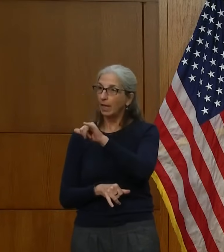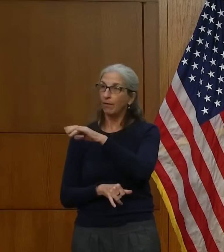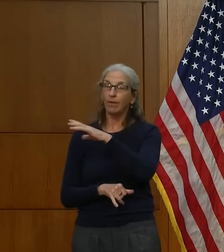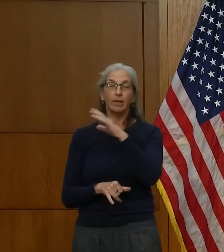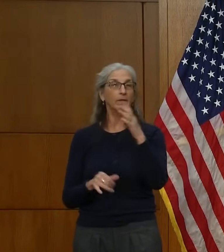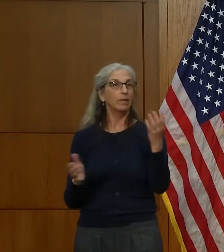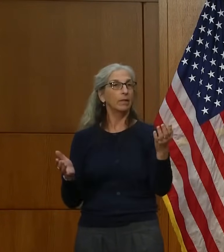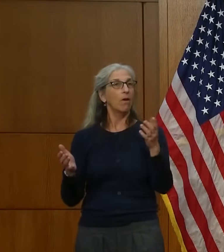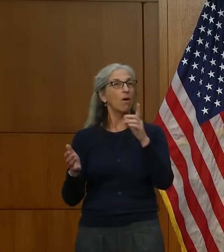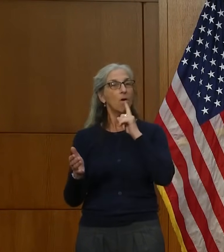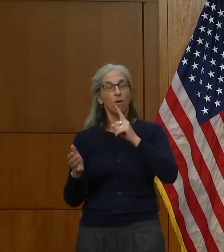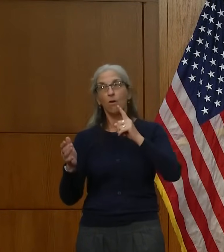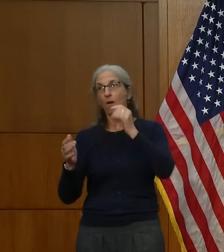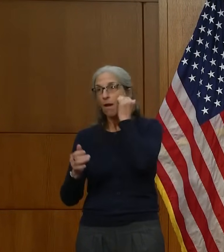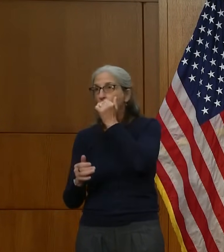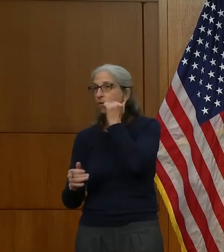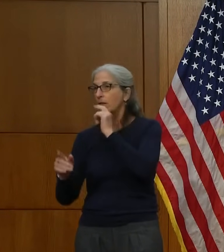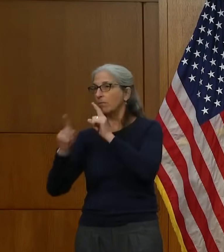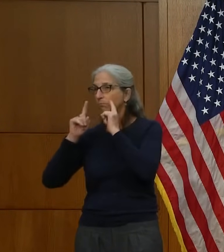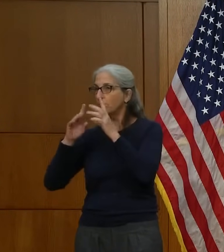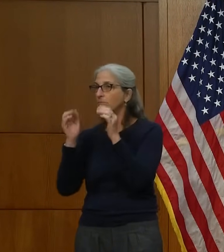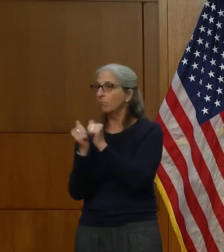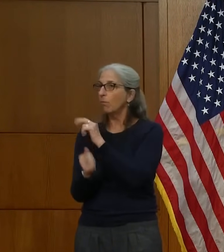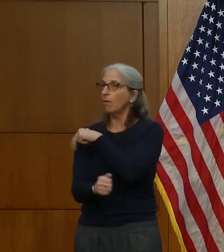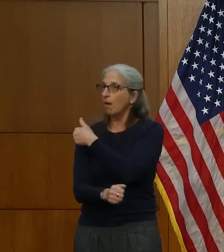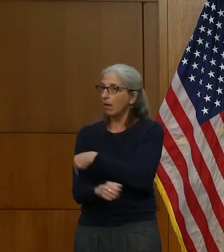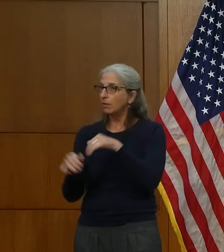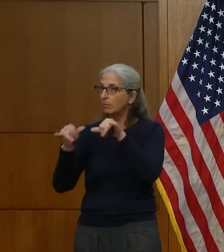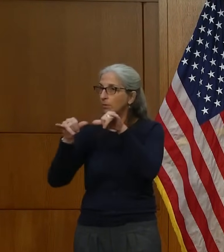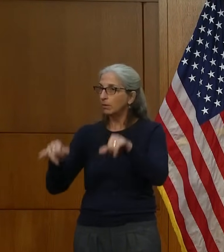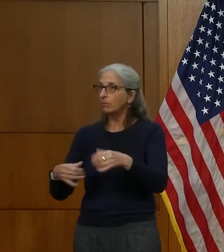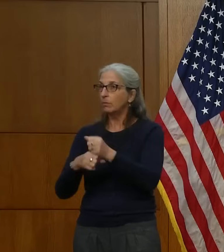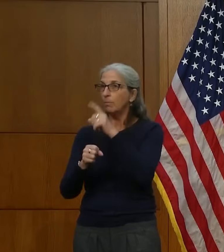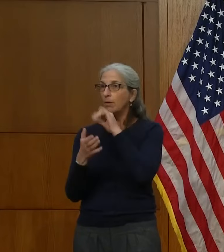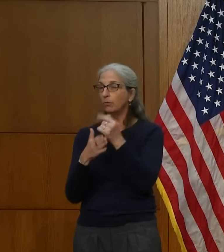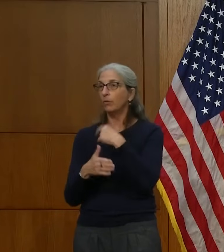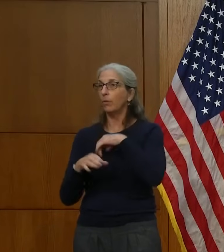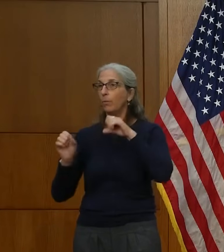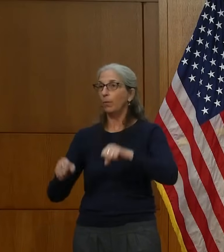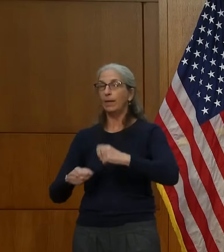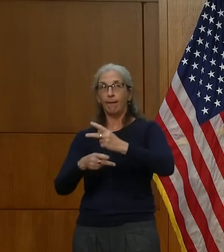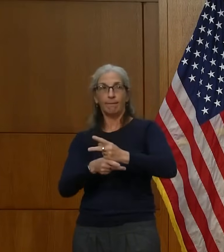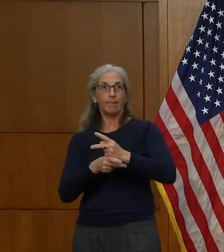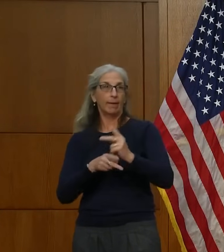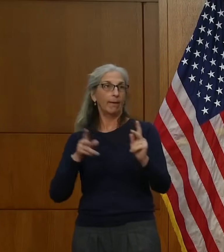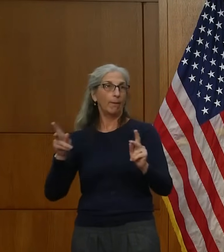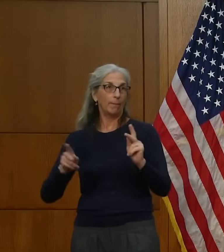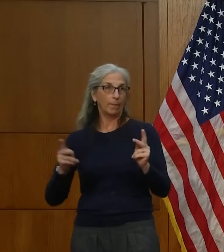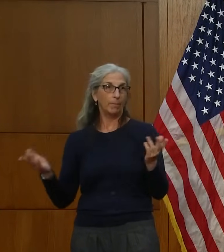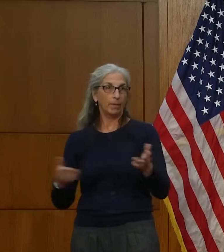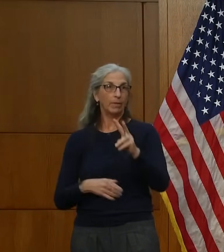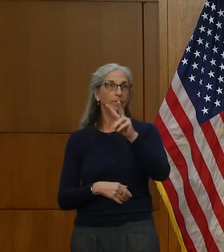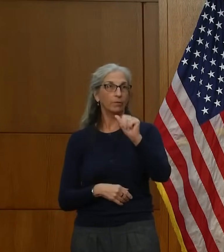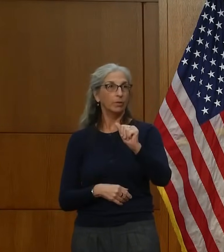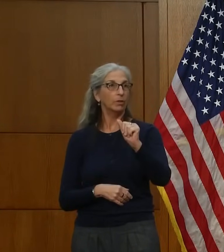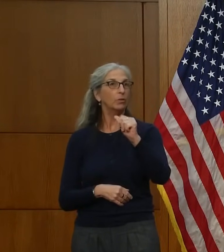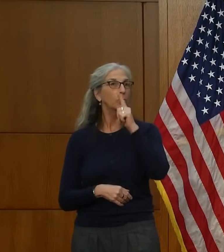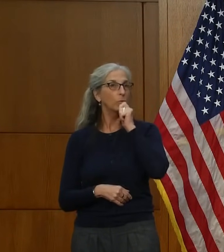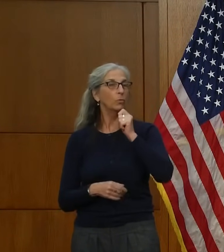AND OUR SECTOR OF HEALTH. DR CAREY ARE IN DAILY COMMUNICATION WITH OUR HOSPITALS AND WHETHER HEALTH CARE SYSTEMS TO MAKE SURE THAT